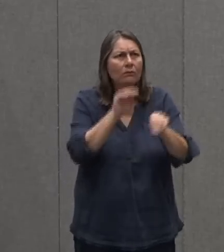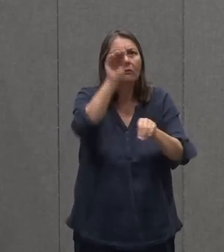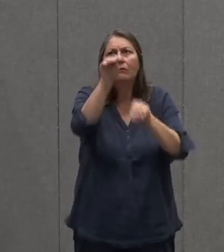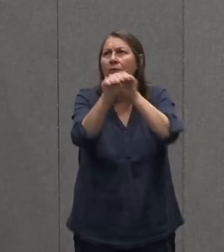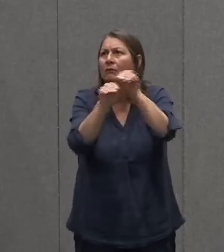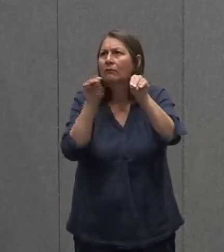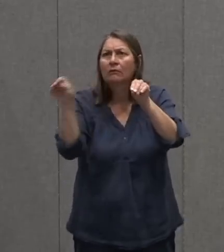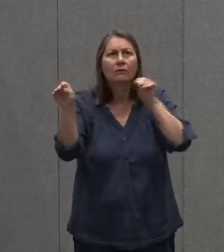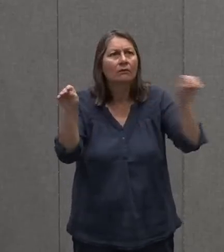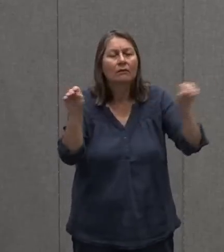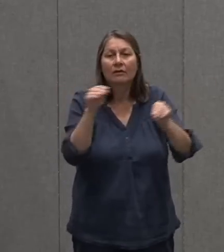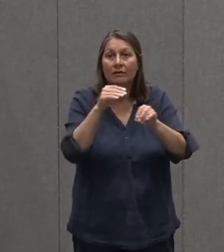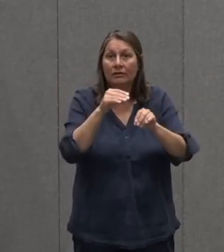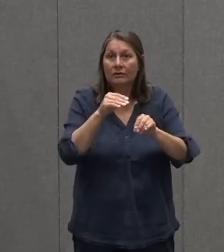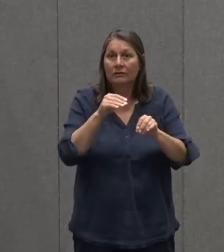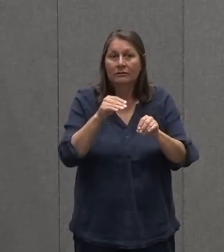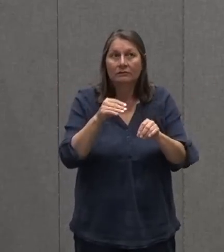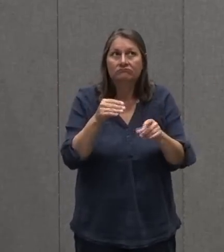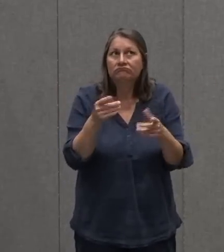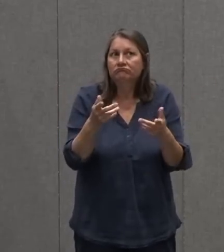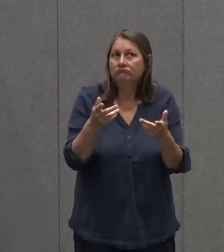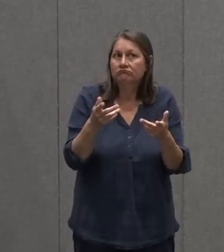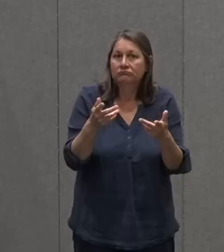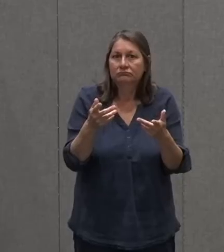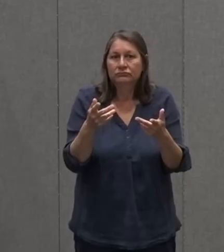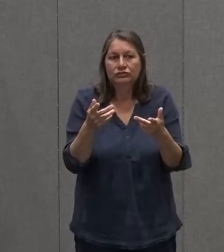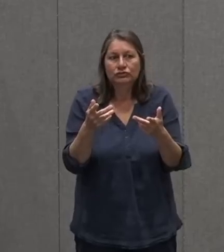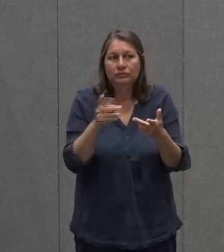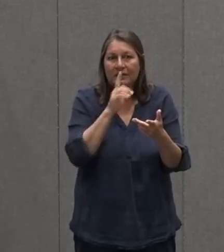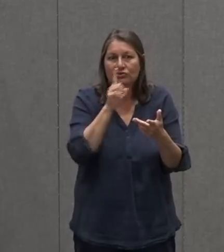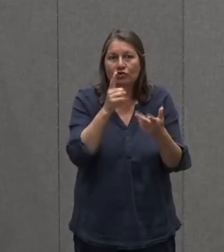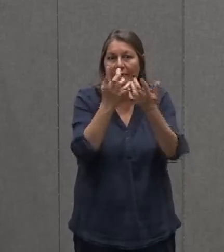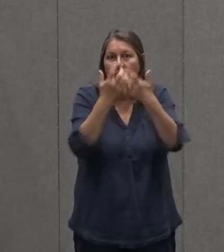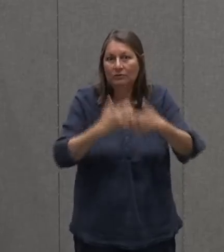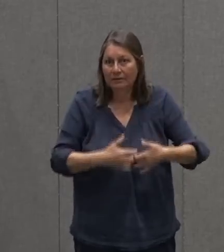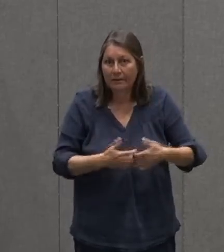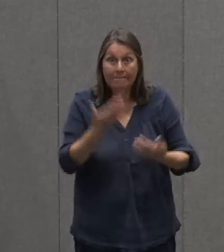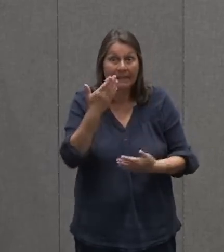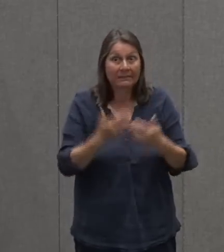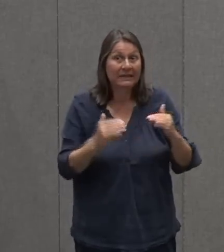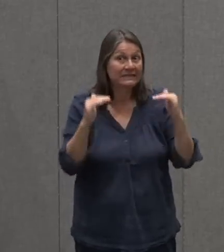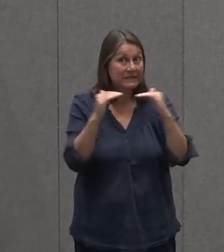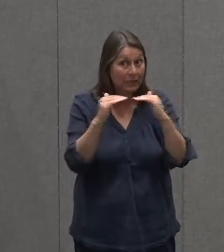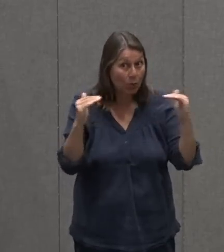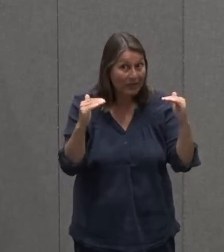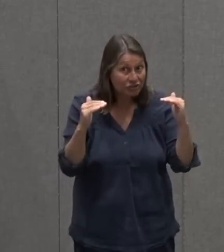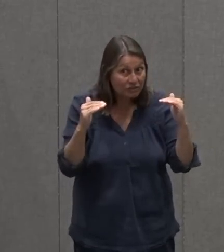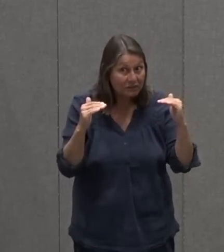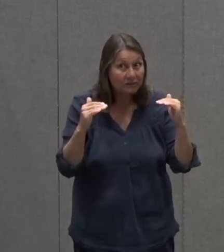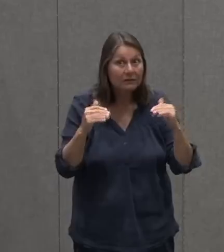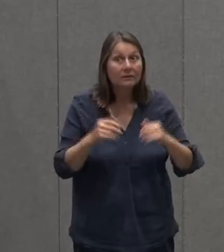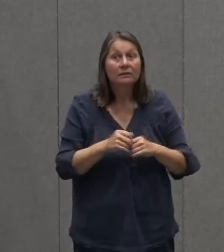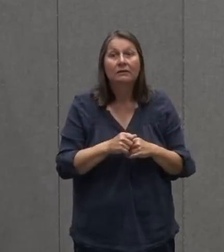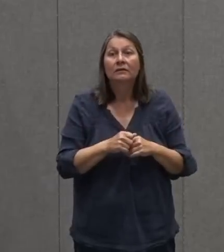to make something work. Perhaps it's an equation, perhaps it's an addition sentence